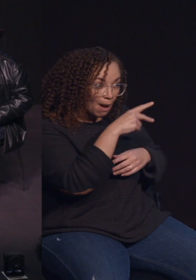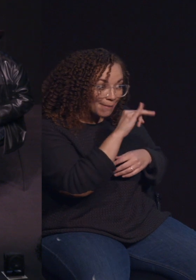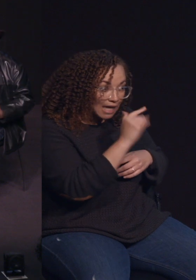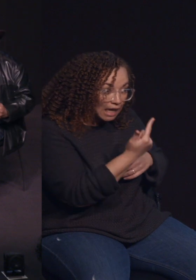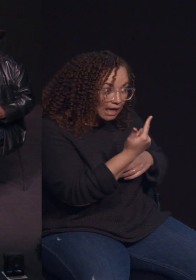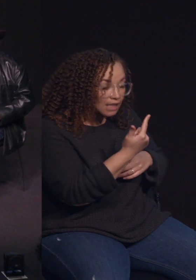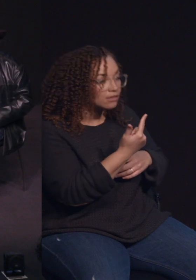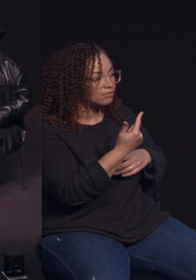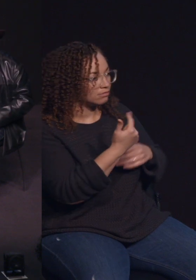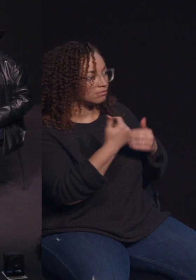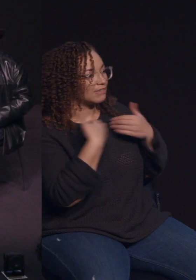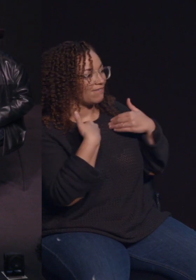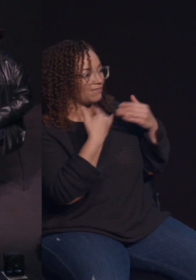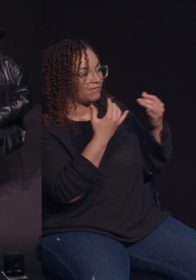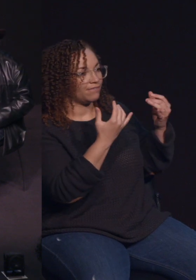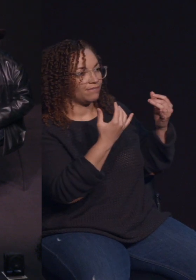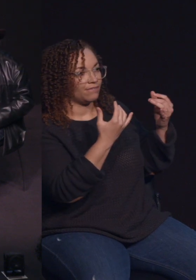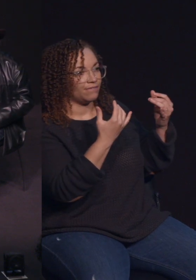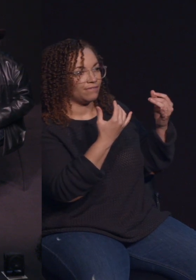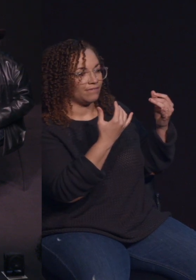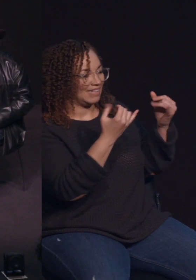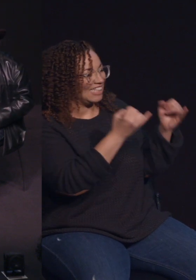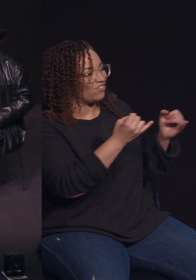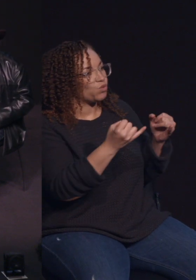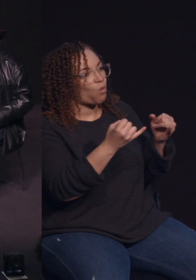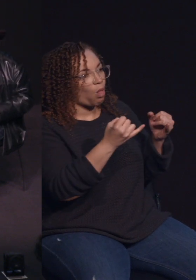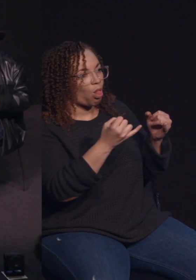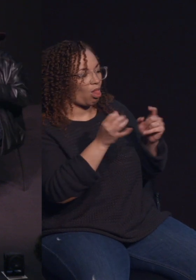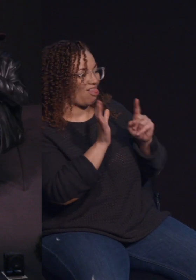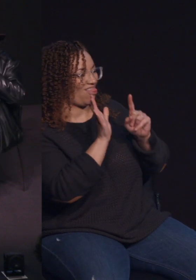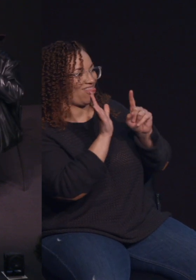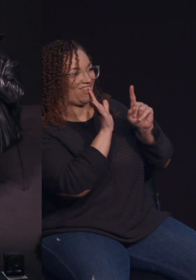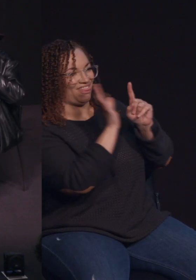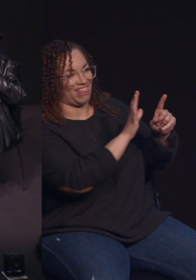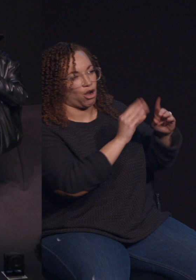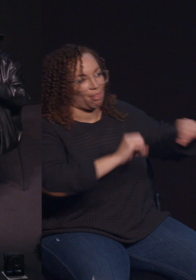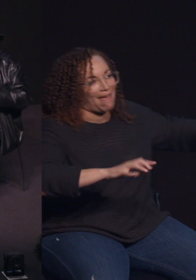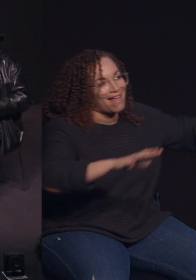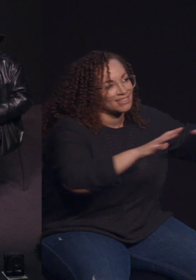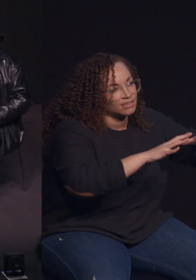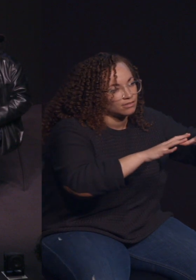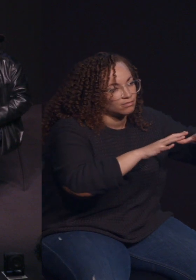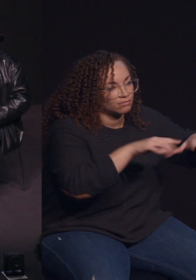is still just a updated version of slavery.